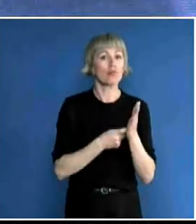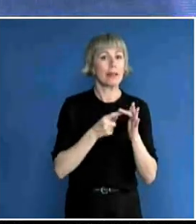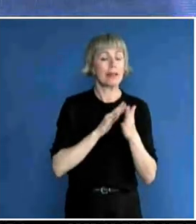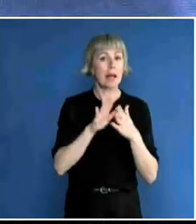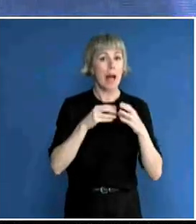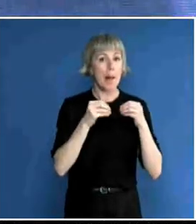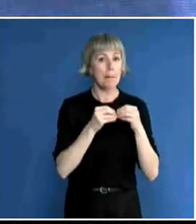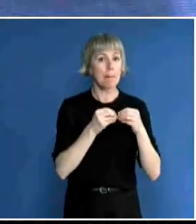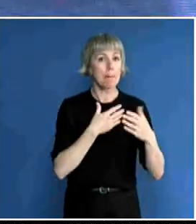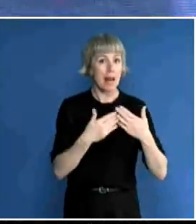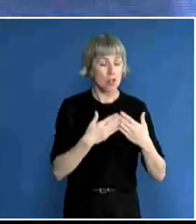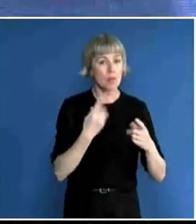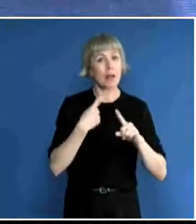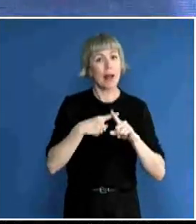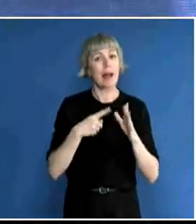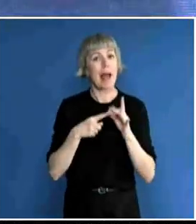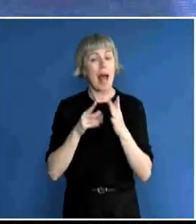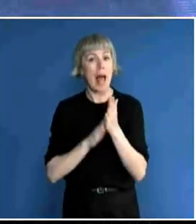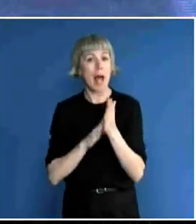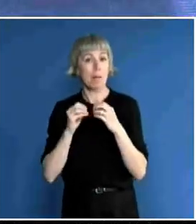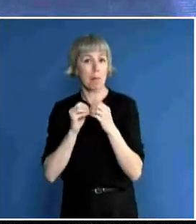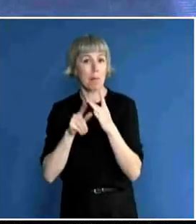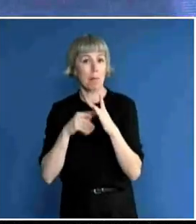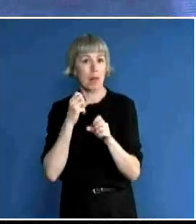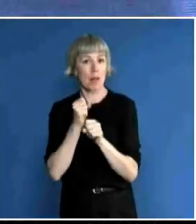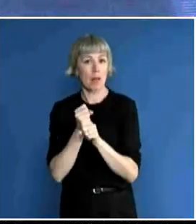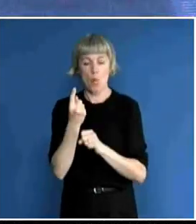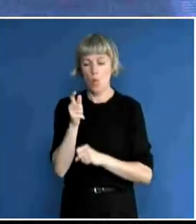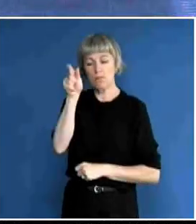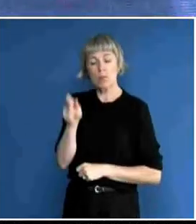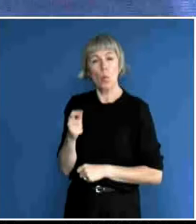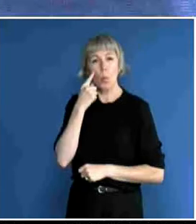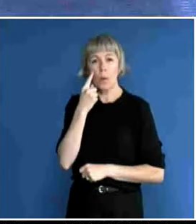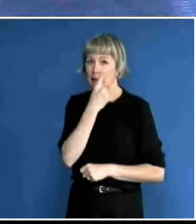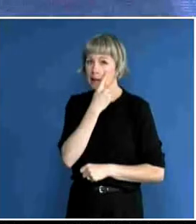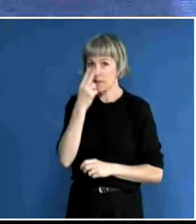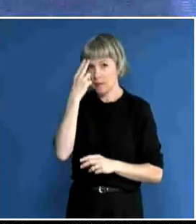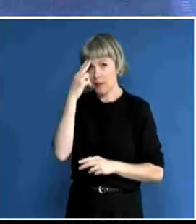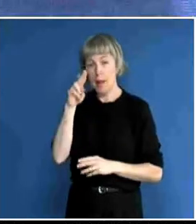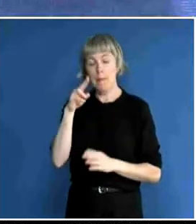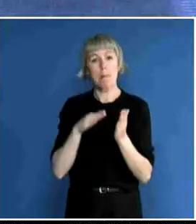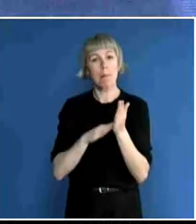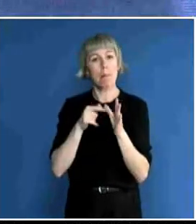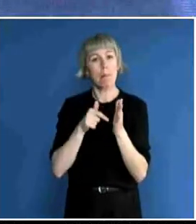companies. His evidence will address the process by which the participants entered and